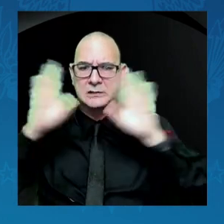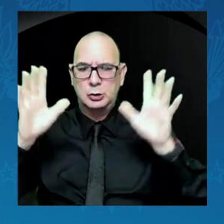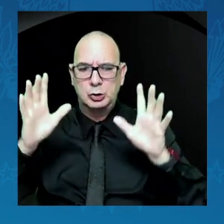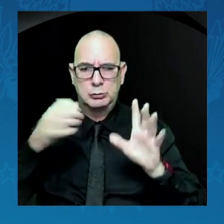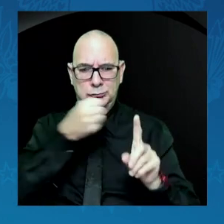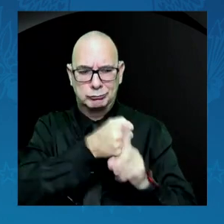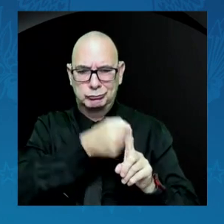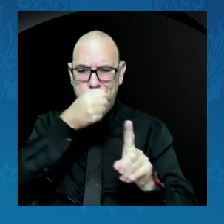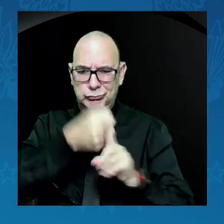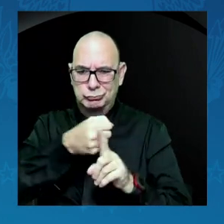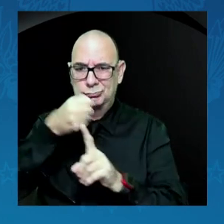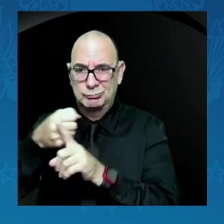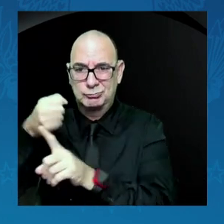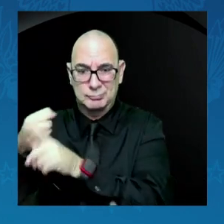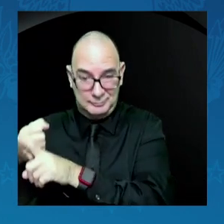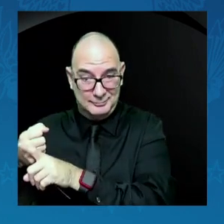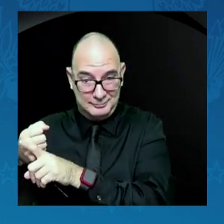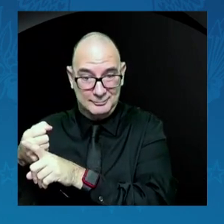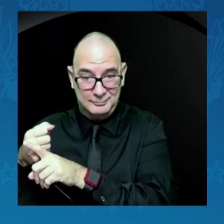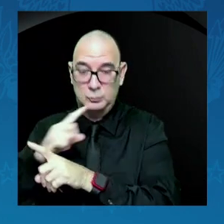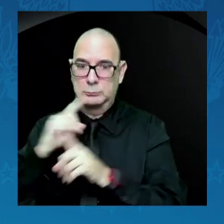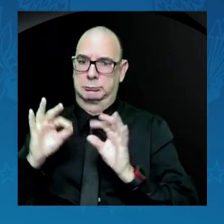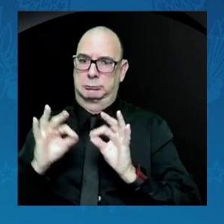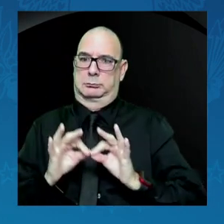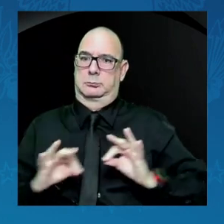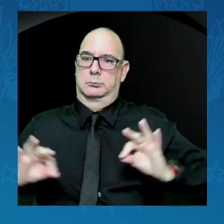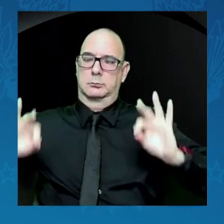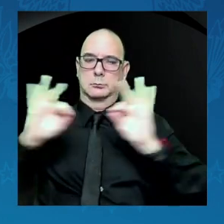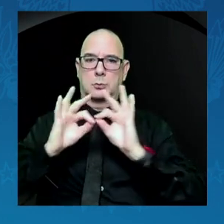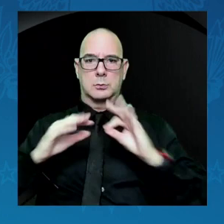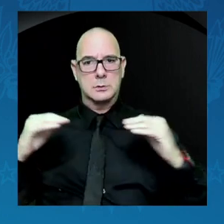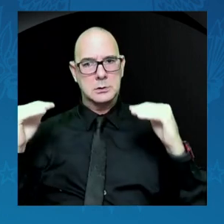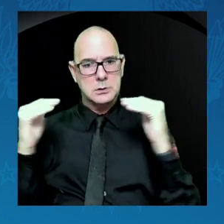when it comes to which communities get the support